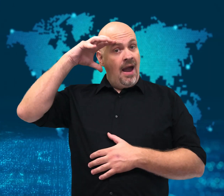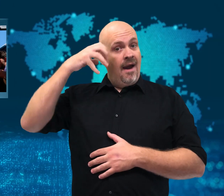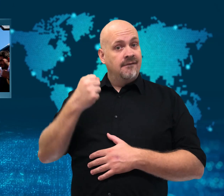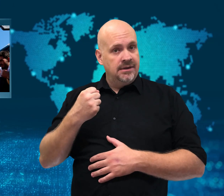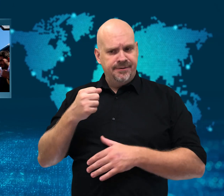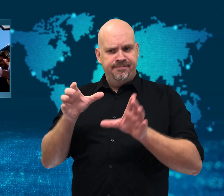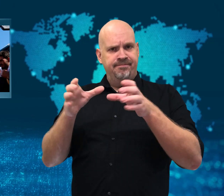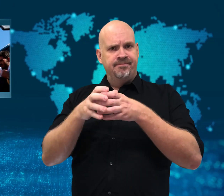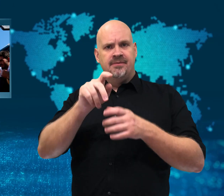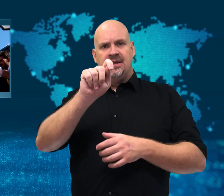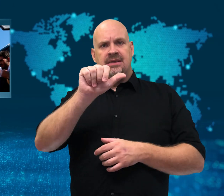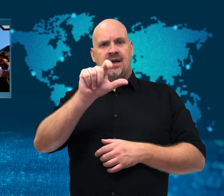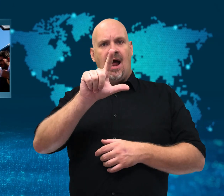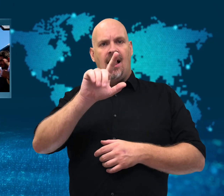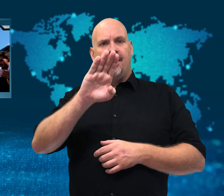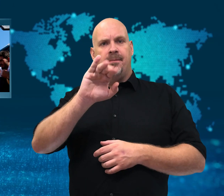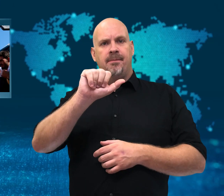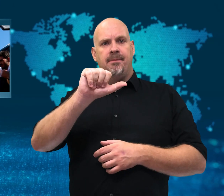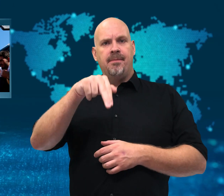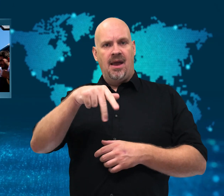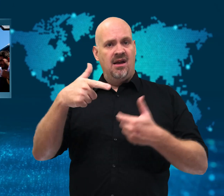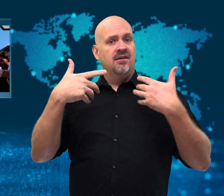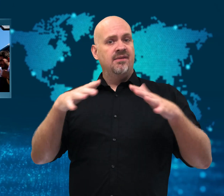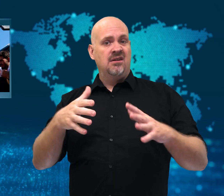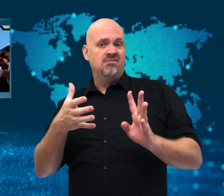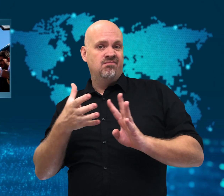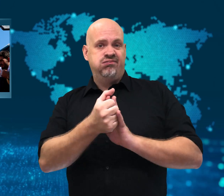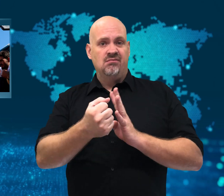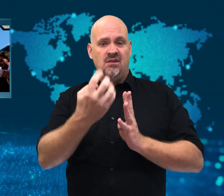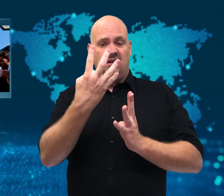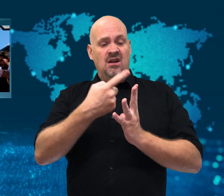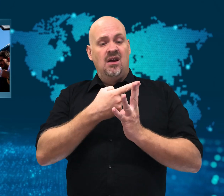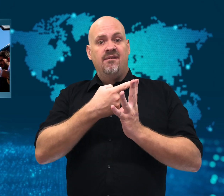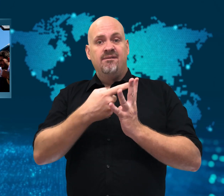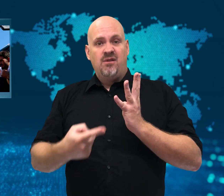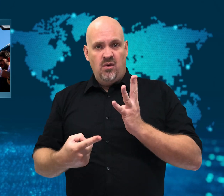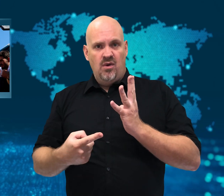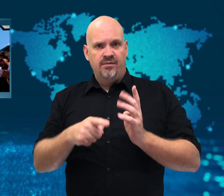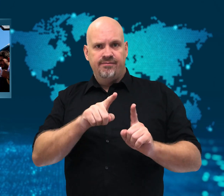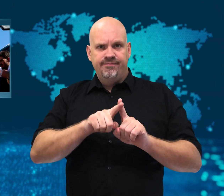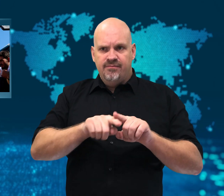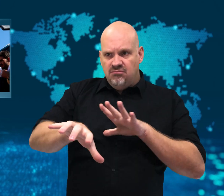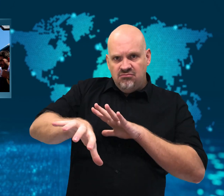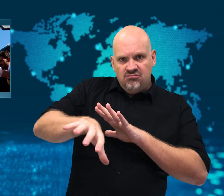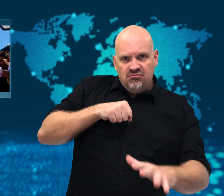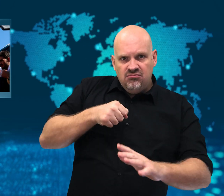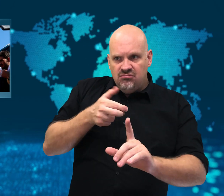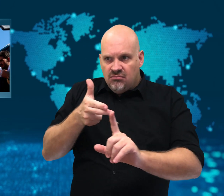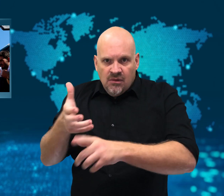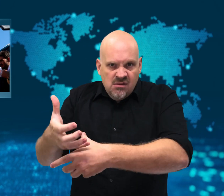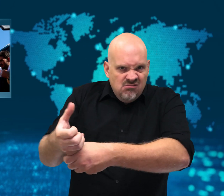[Gavin]: The Taliban in Afghanistan hung the bodies of